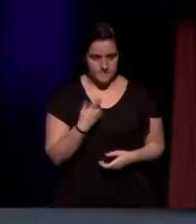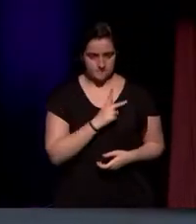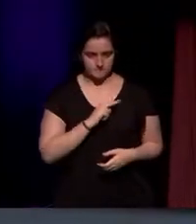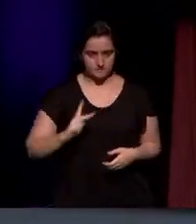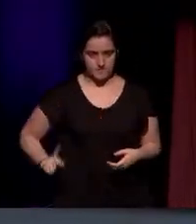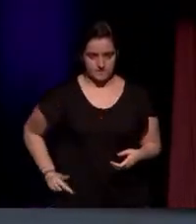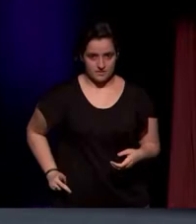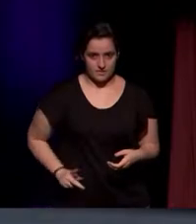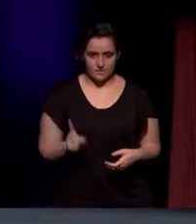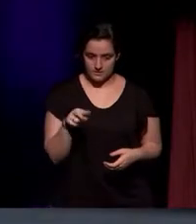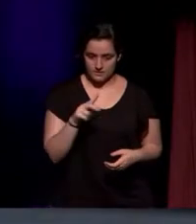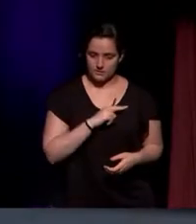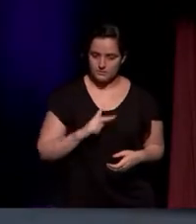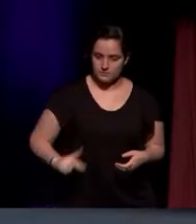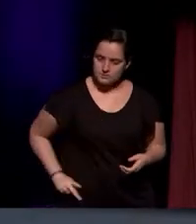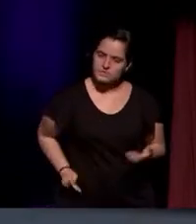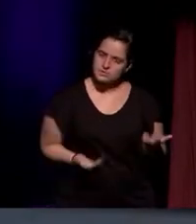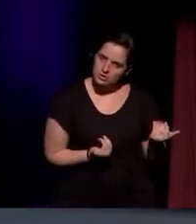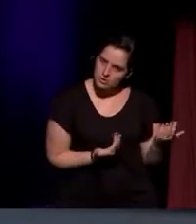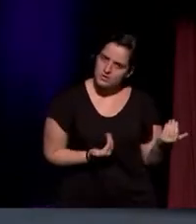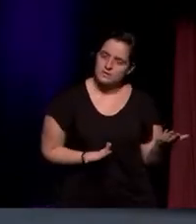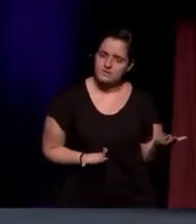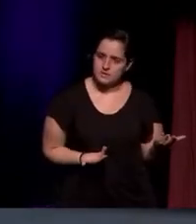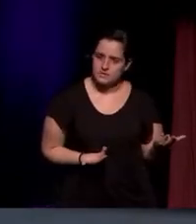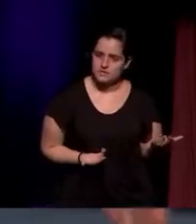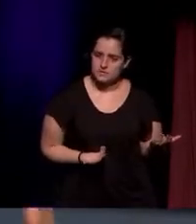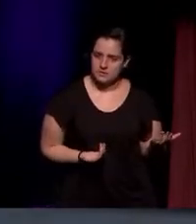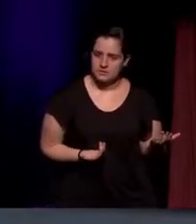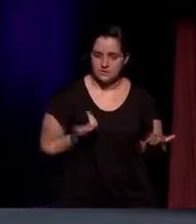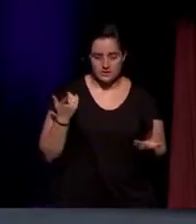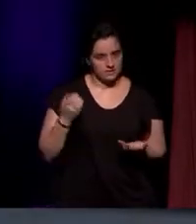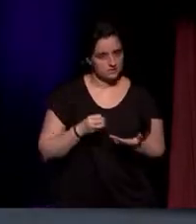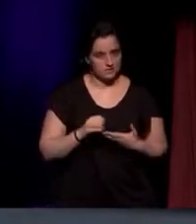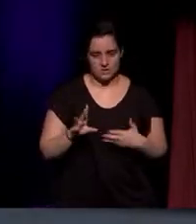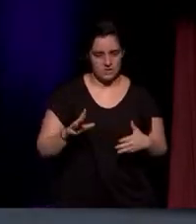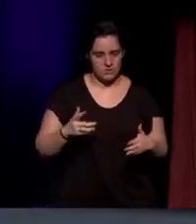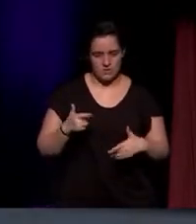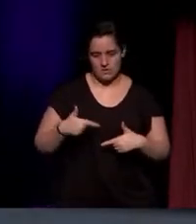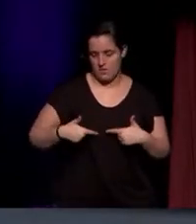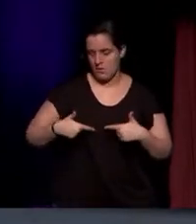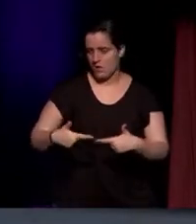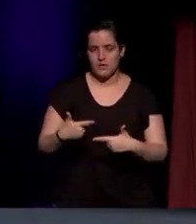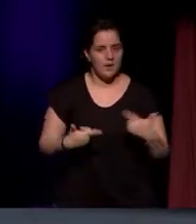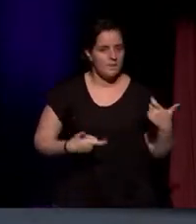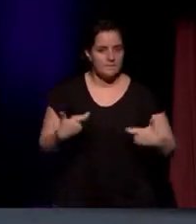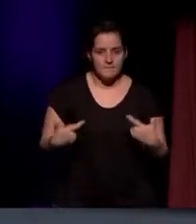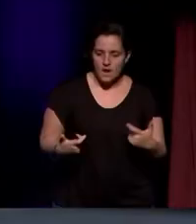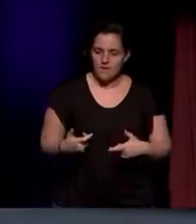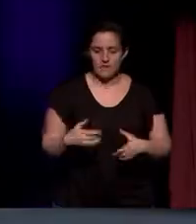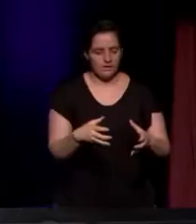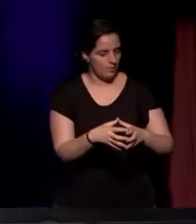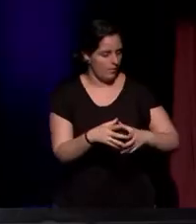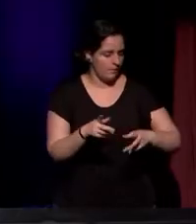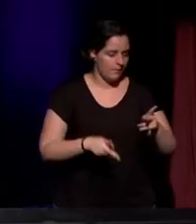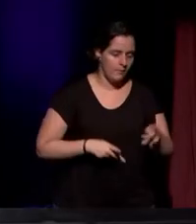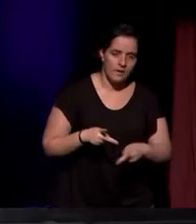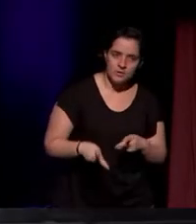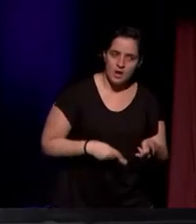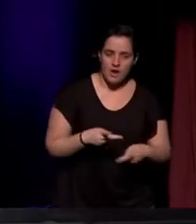who is a young president, he did not even leave the armed struggle, although he is of the Maconde Population of the Armored Struggle.